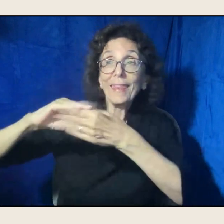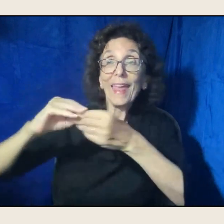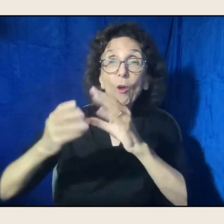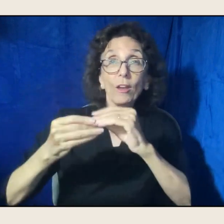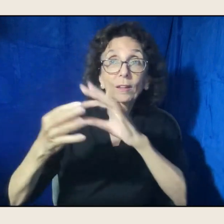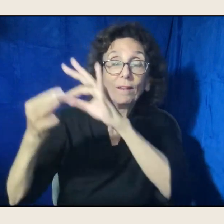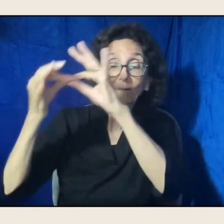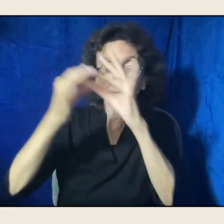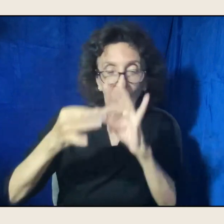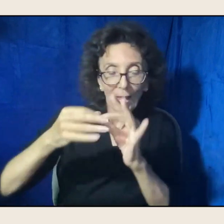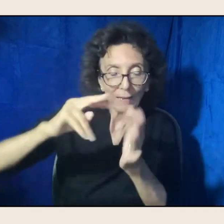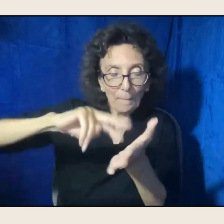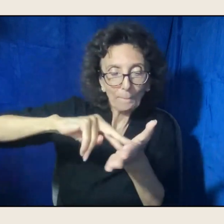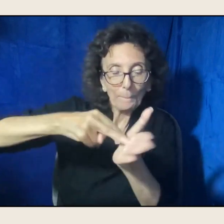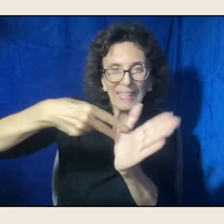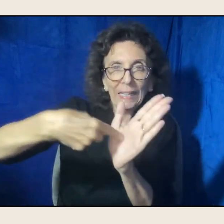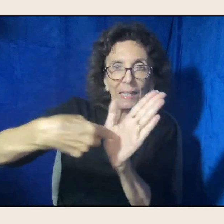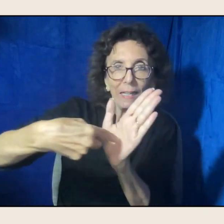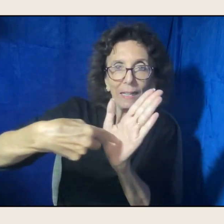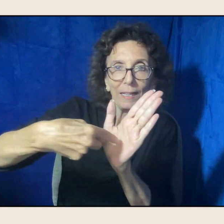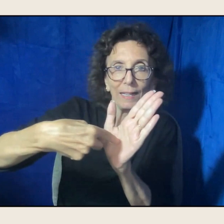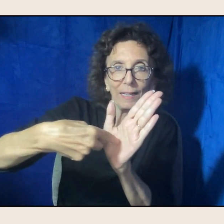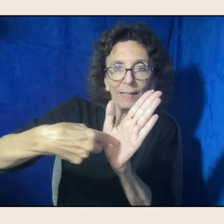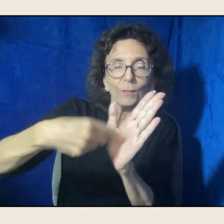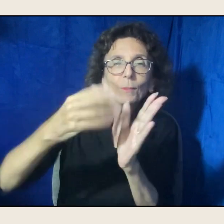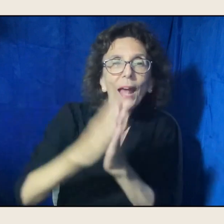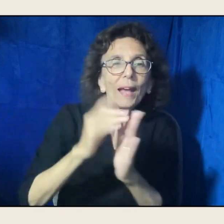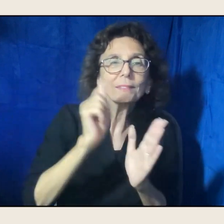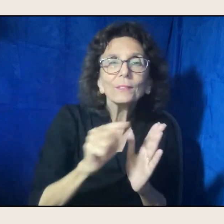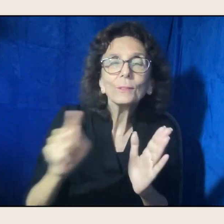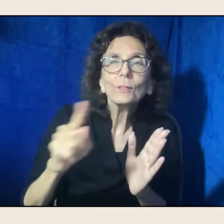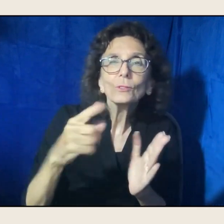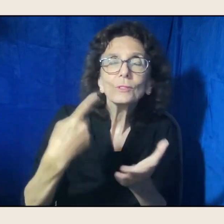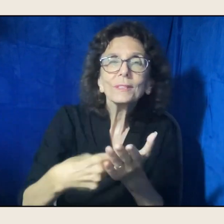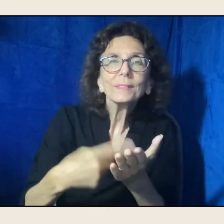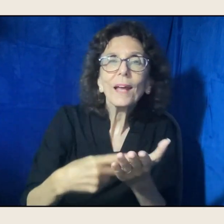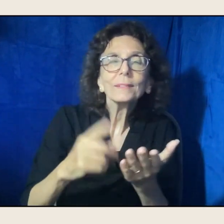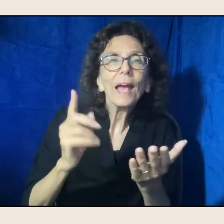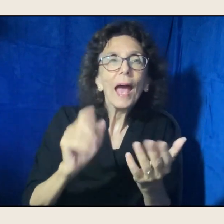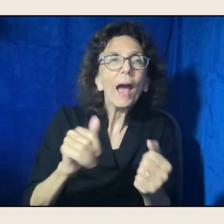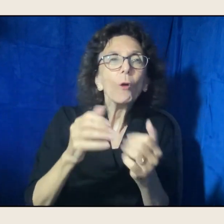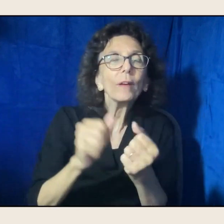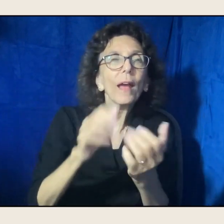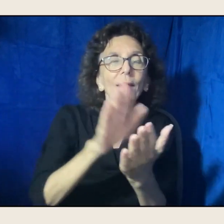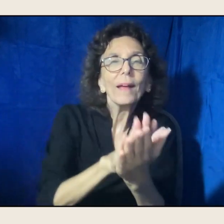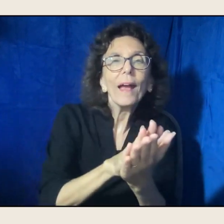to talk about abstraction, about more abstract spaces